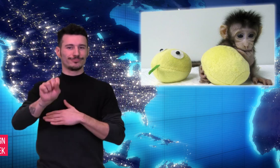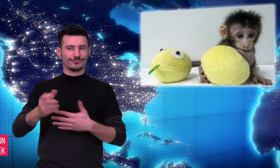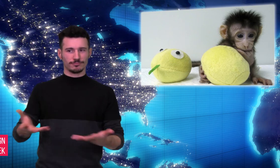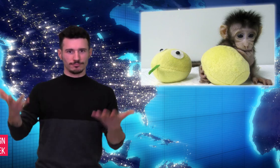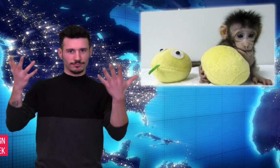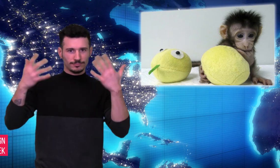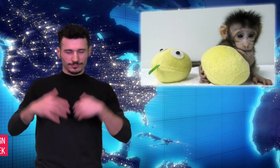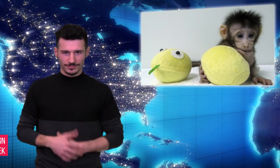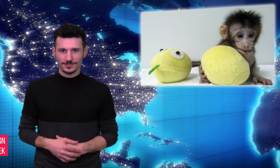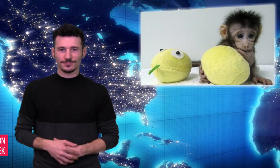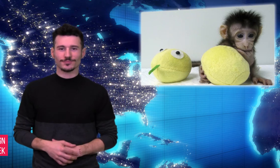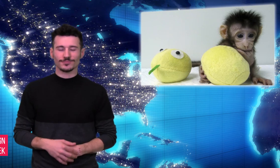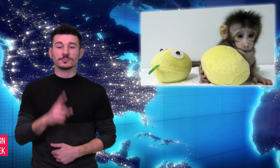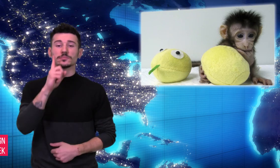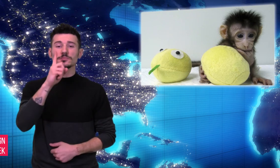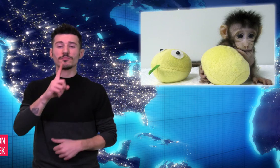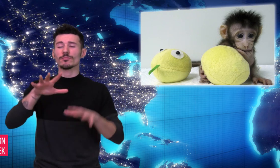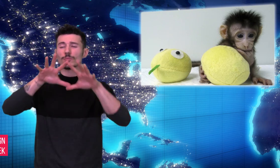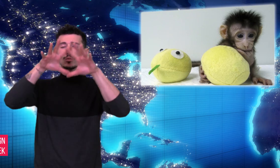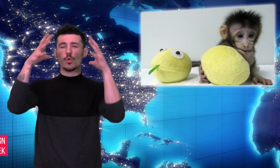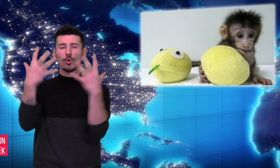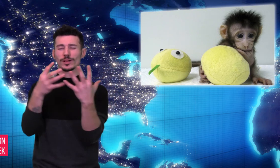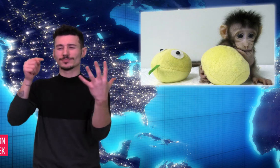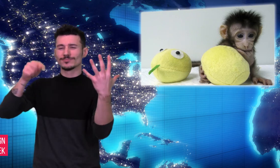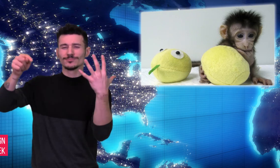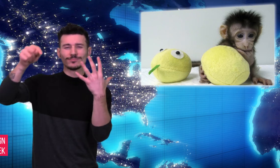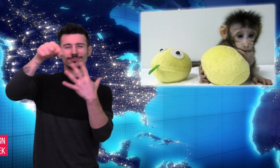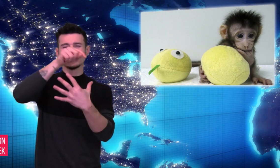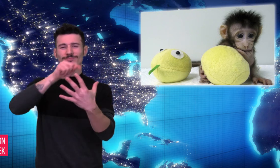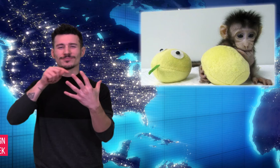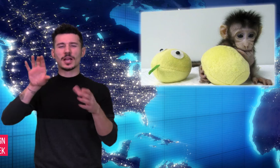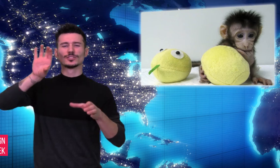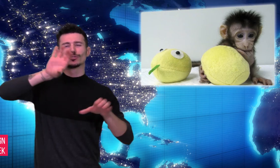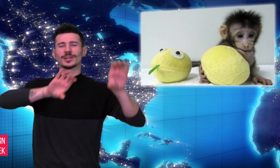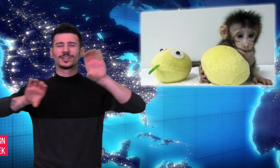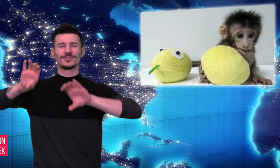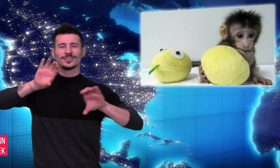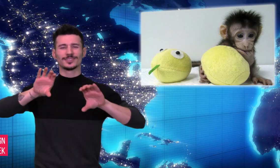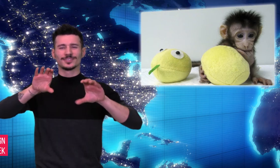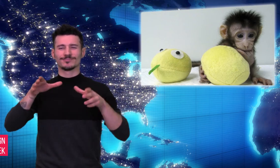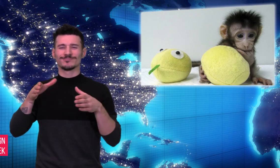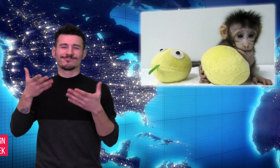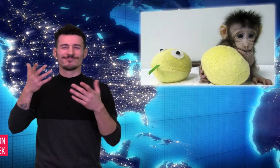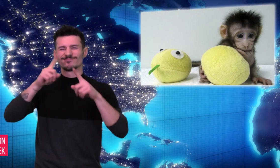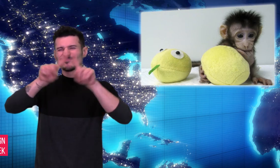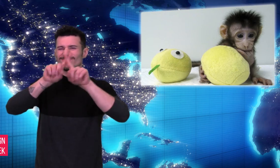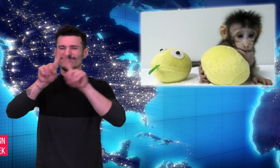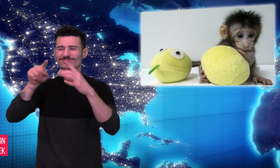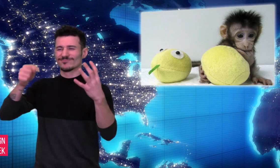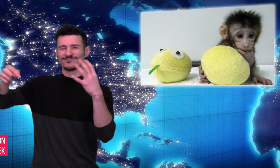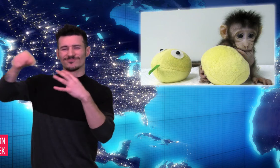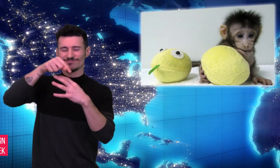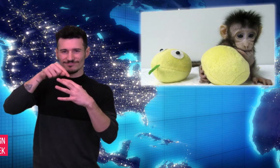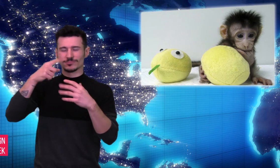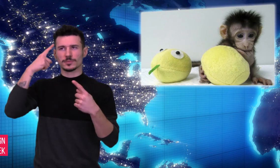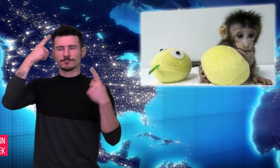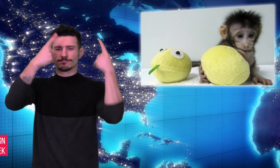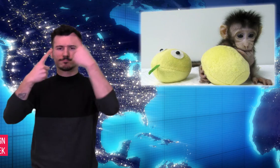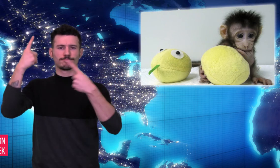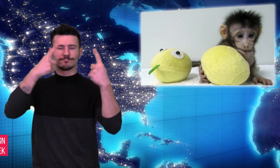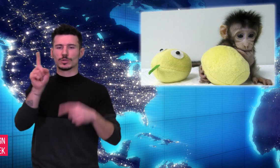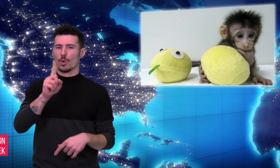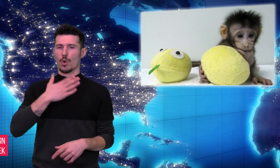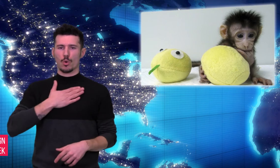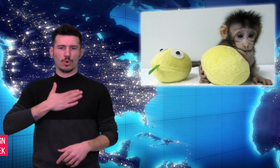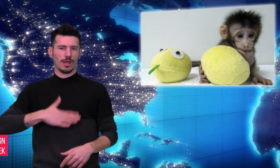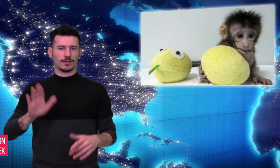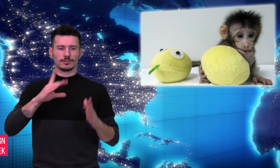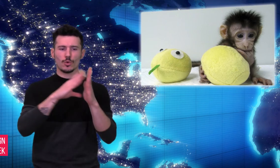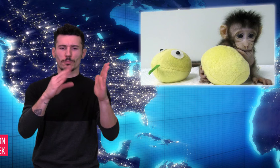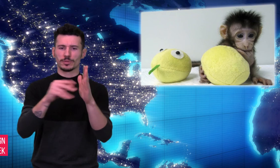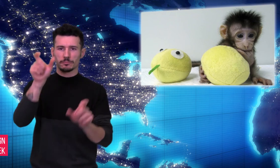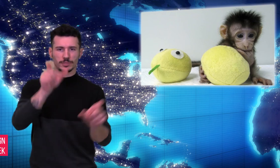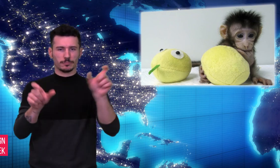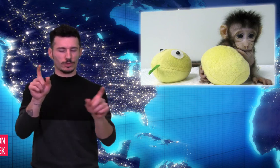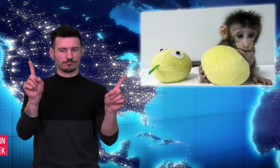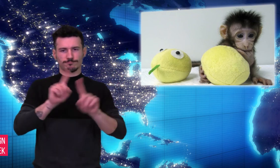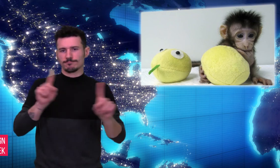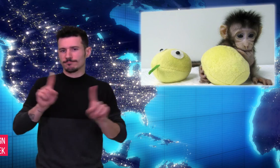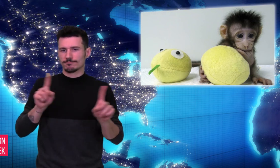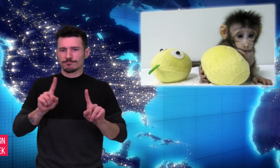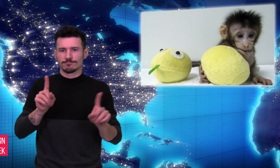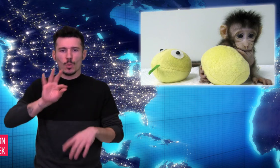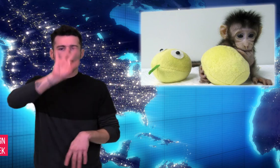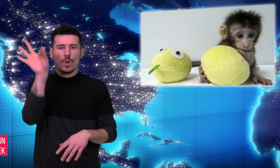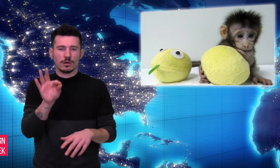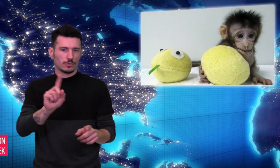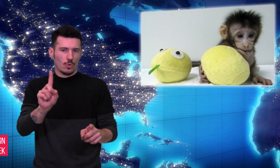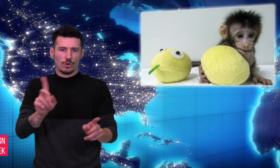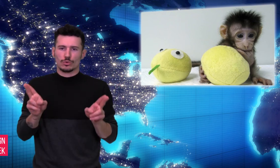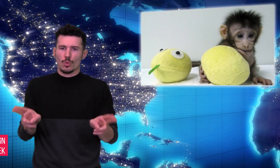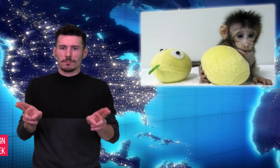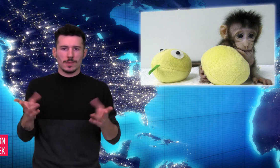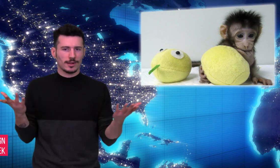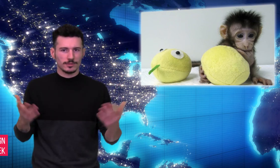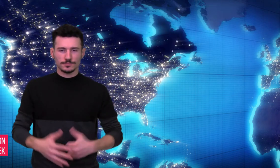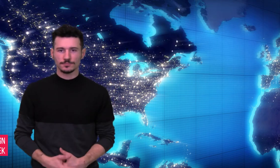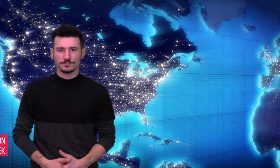for ethical reasons.